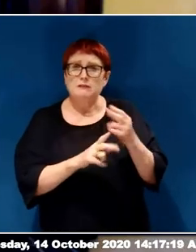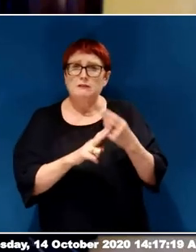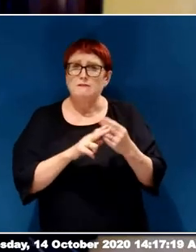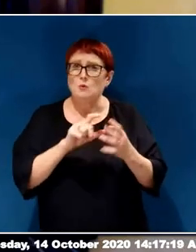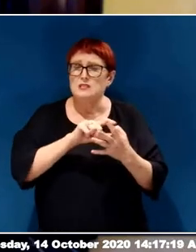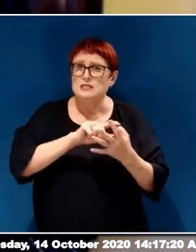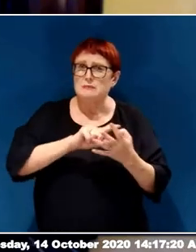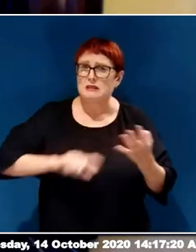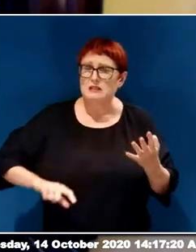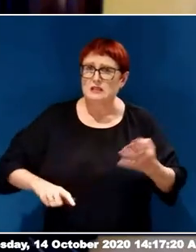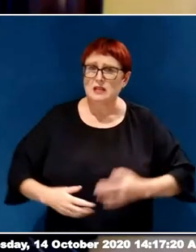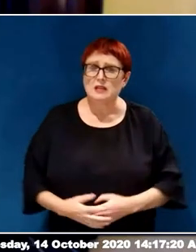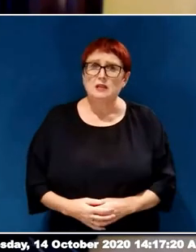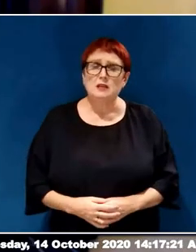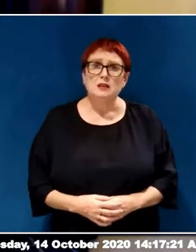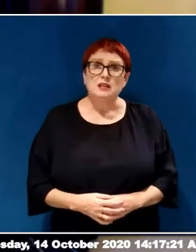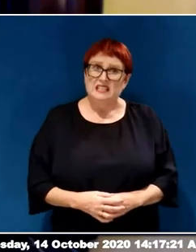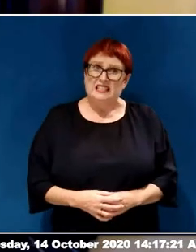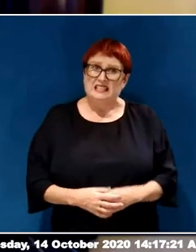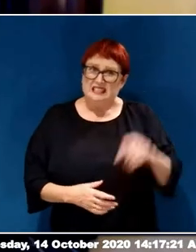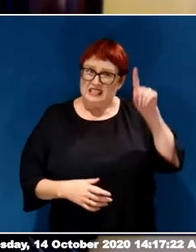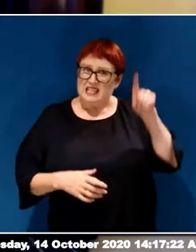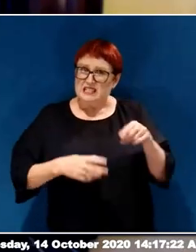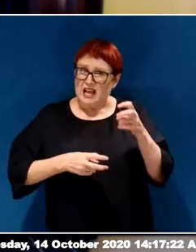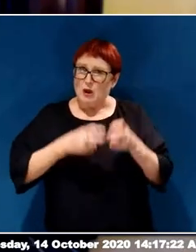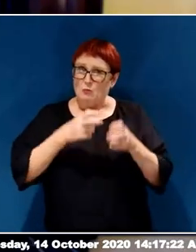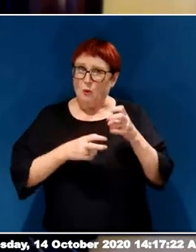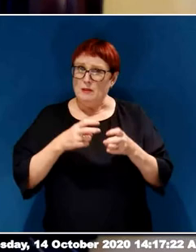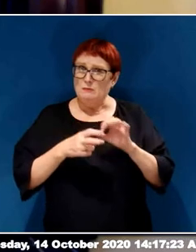DR de BRUIN: I think that it does.